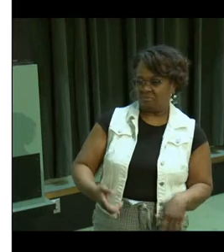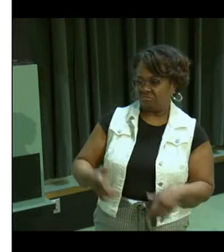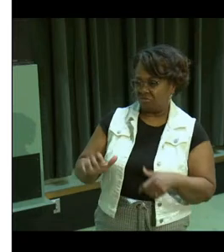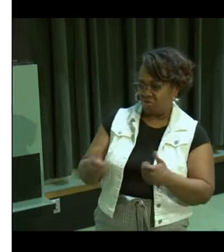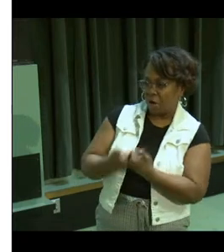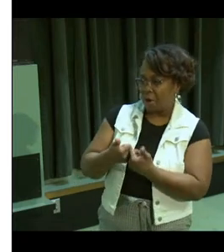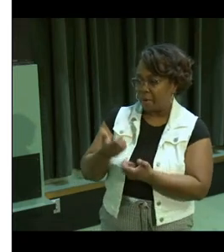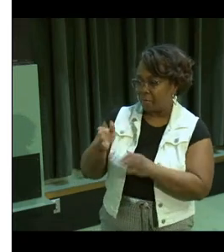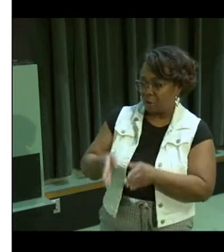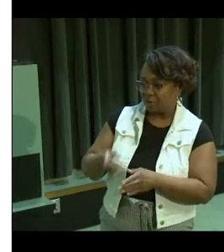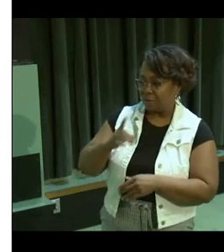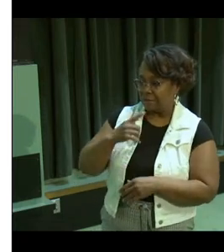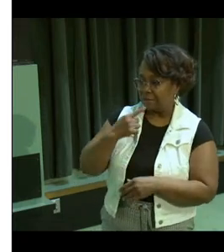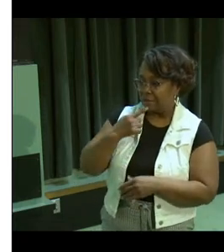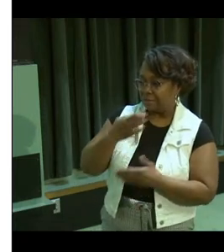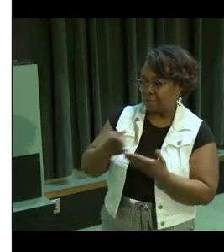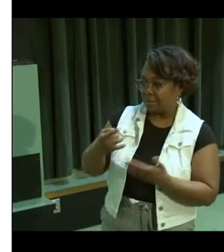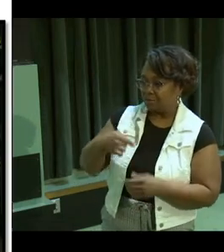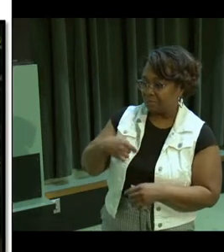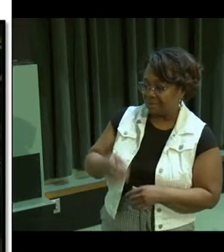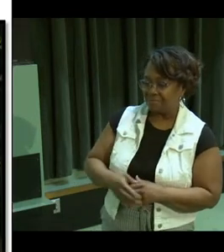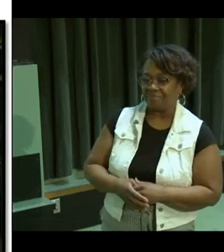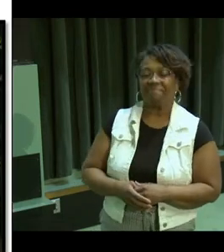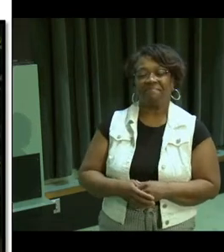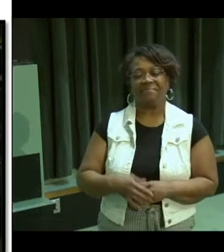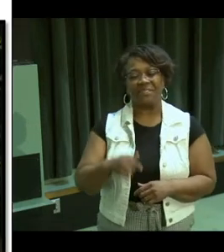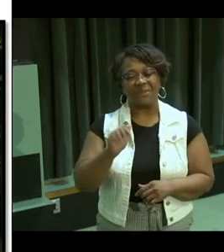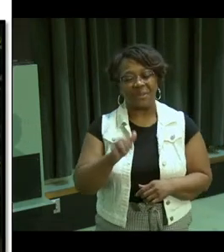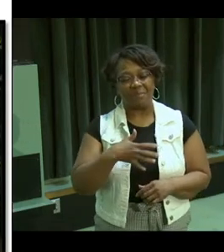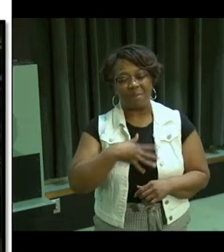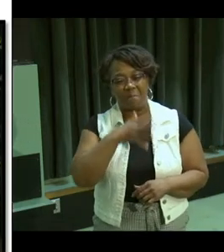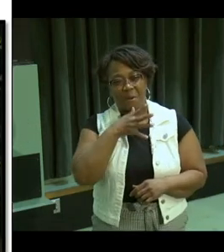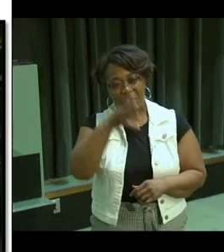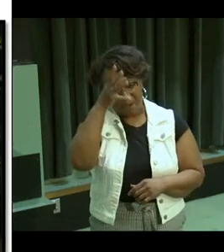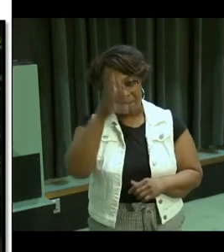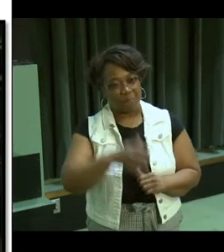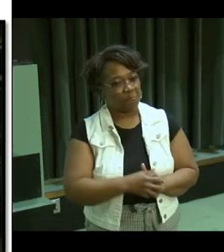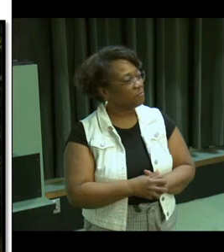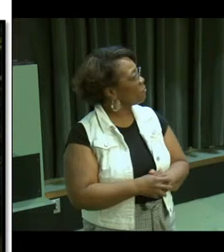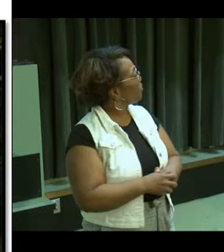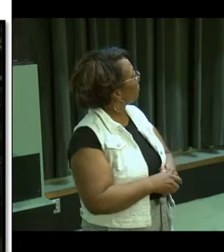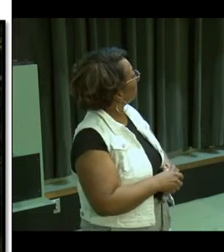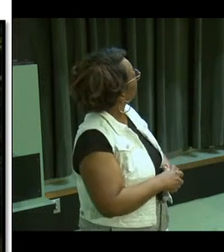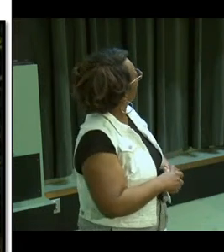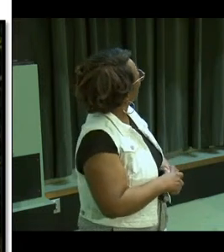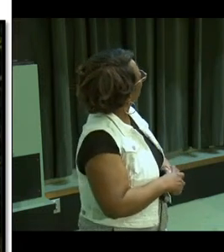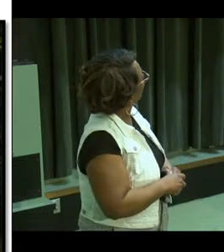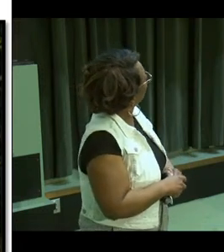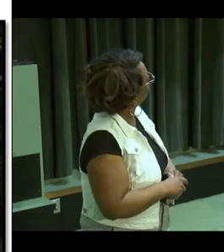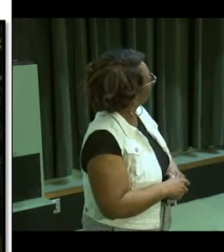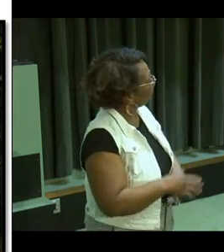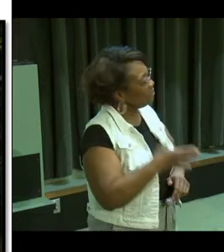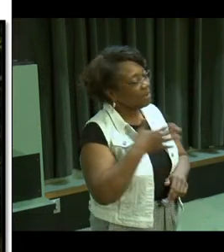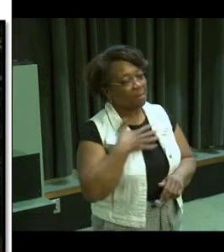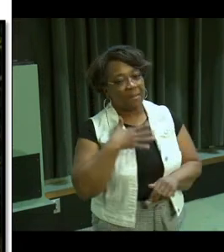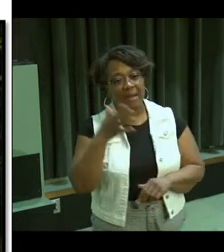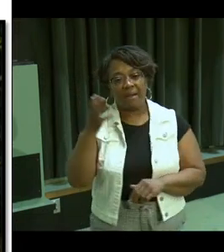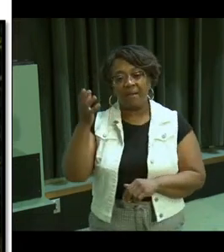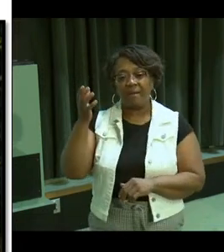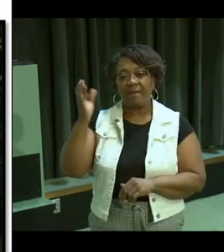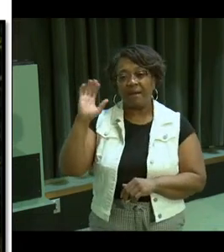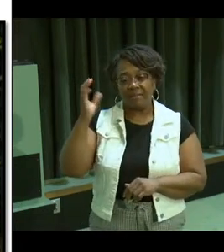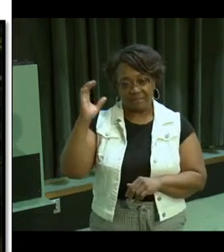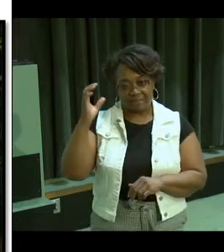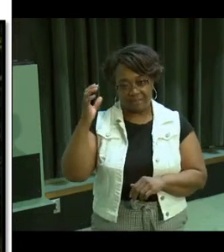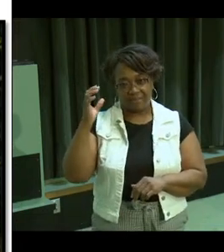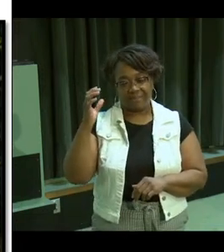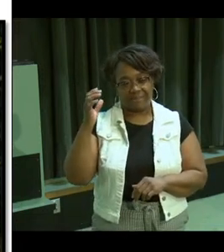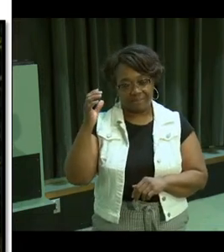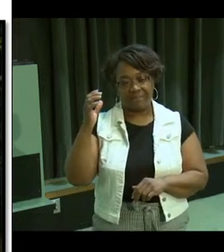okay, nobody better. So that's